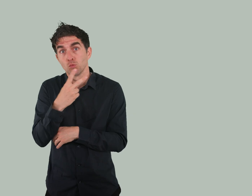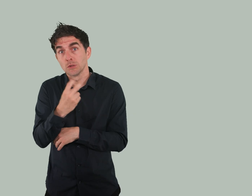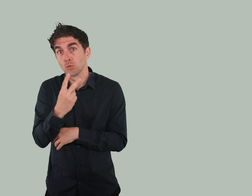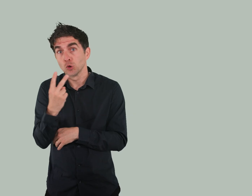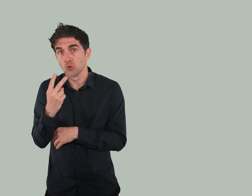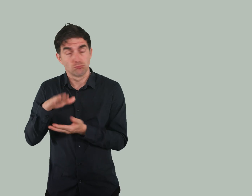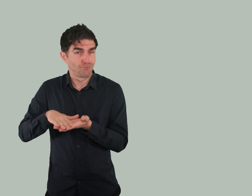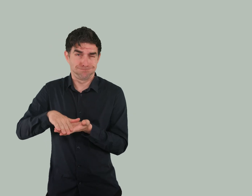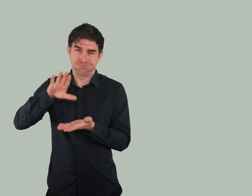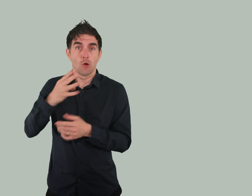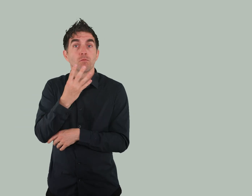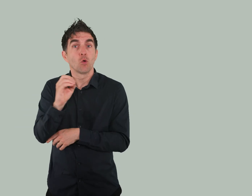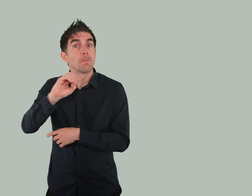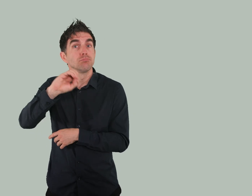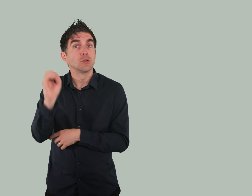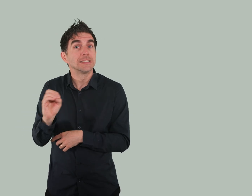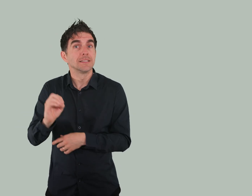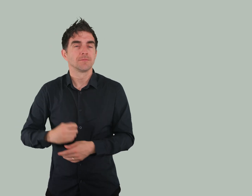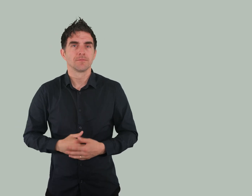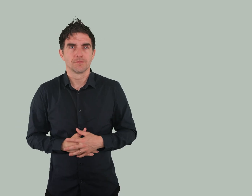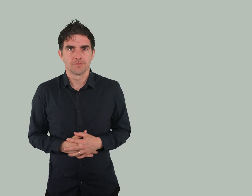to nearly 40 per cent by 2021-22.